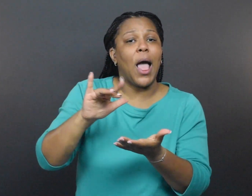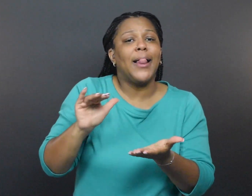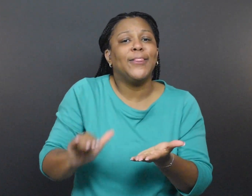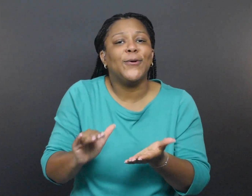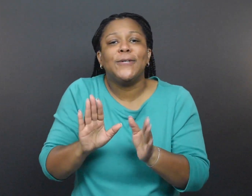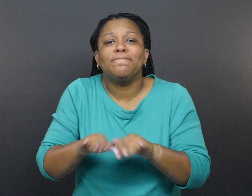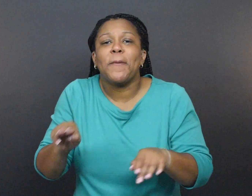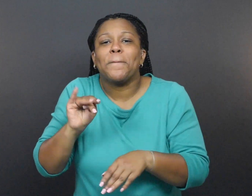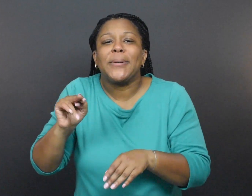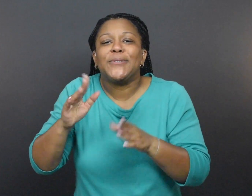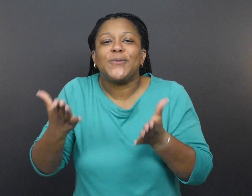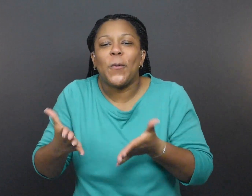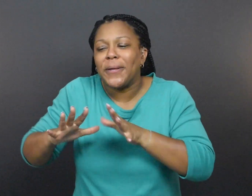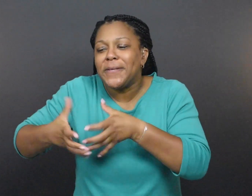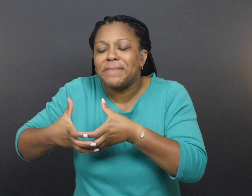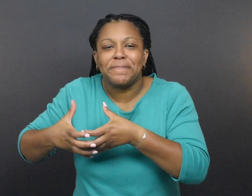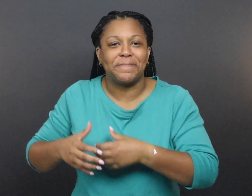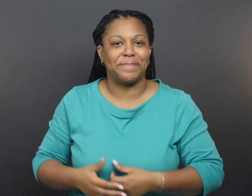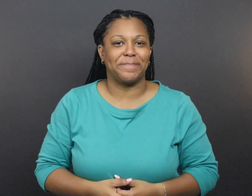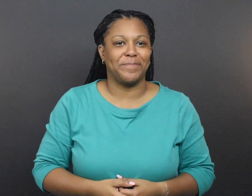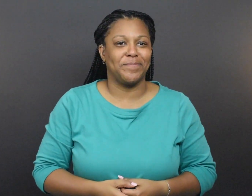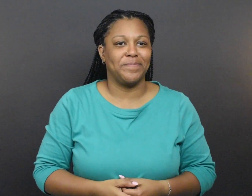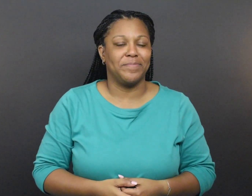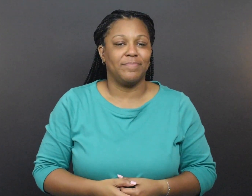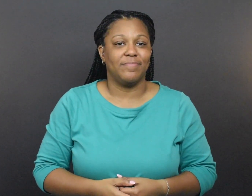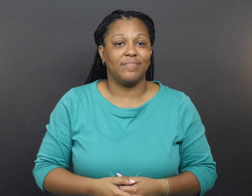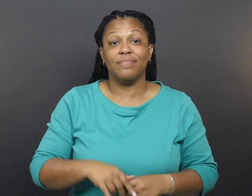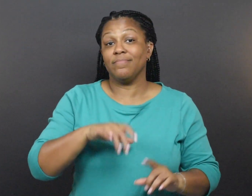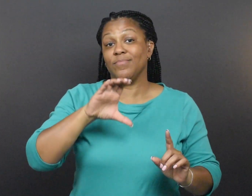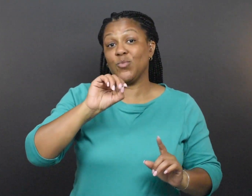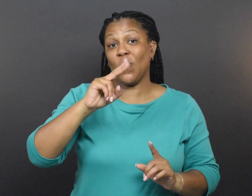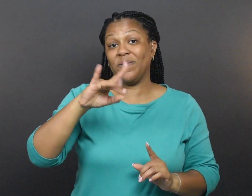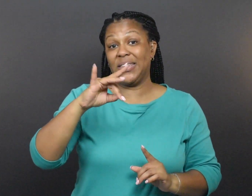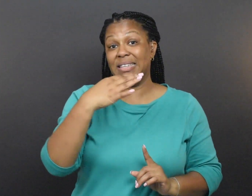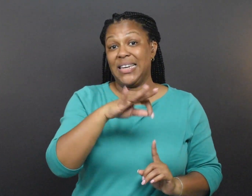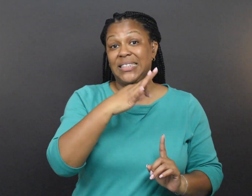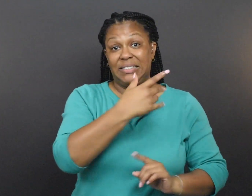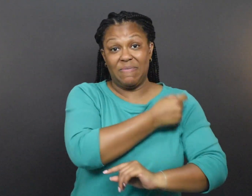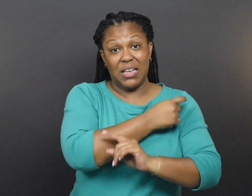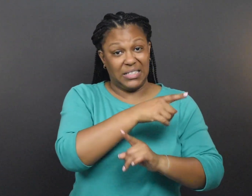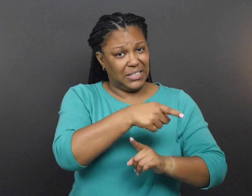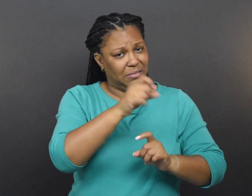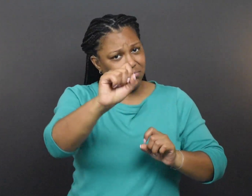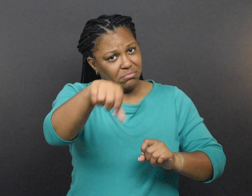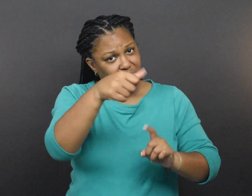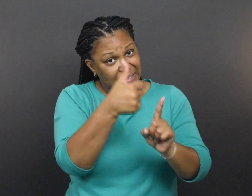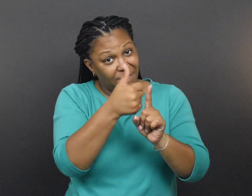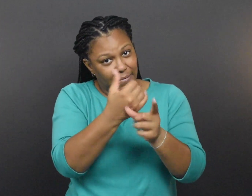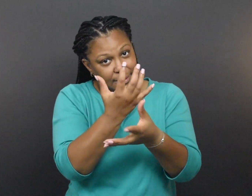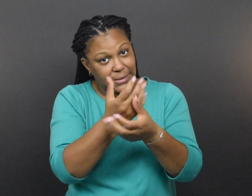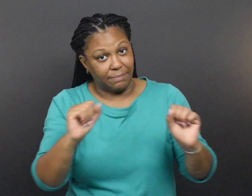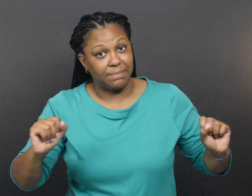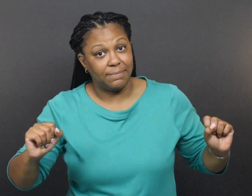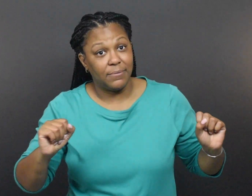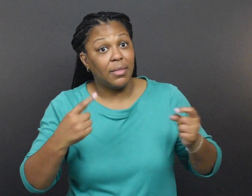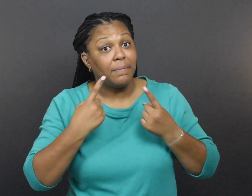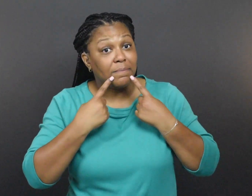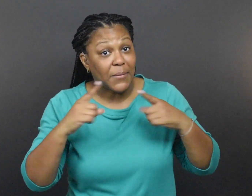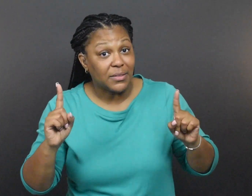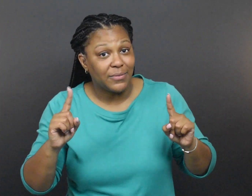protection to our littlest Minnesotans. • The COVID-19 vaccine is safe, effective,